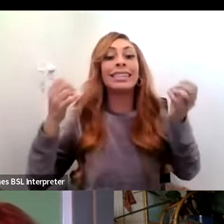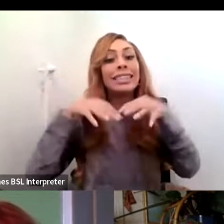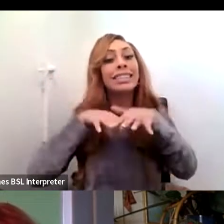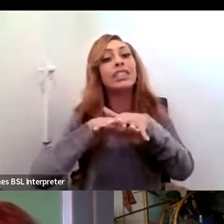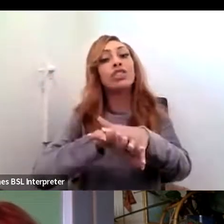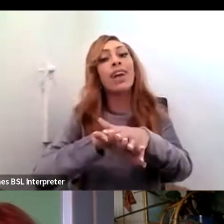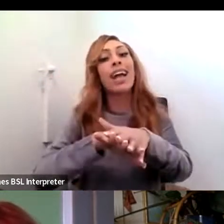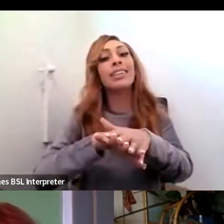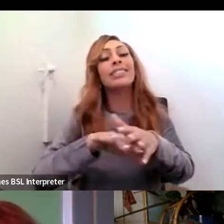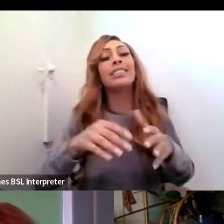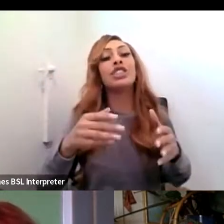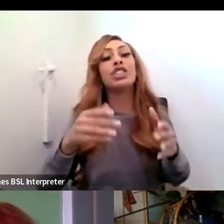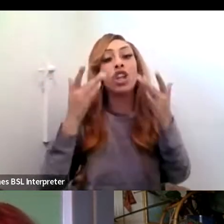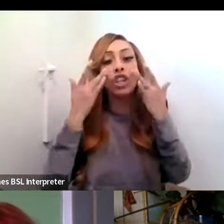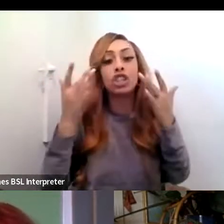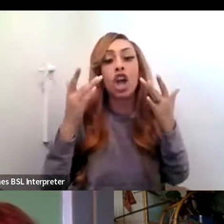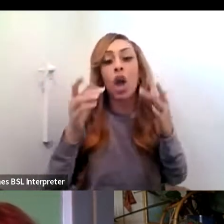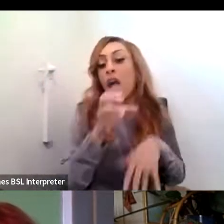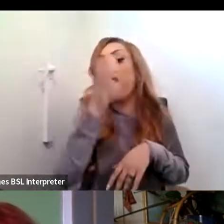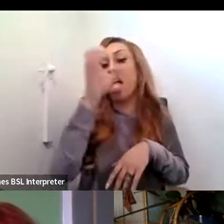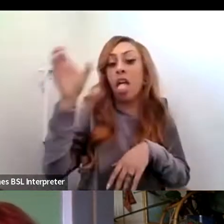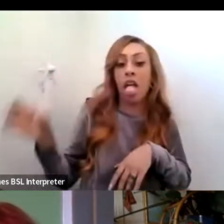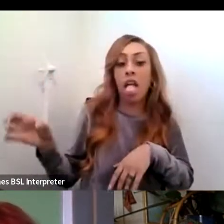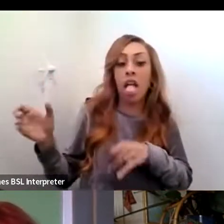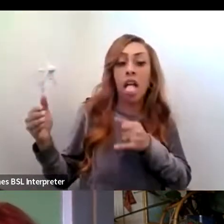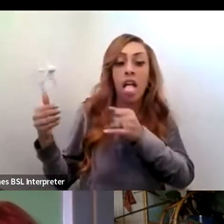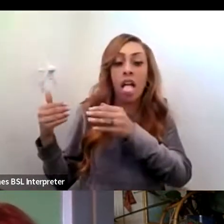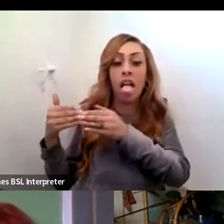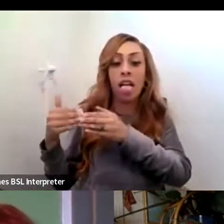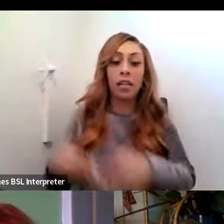rather than being put on the side of the stage, and standing there.